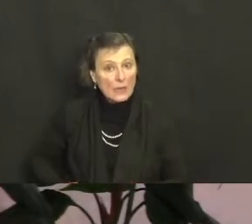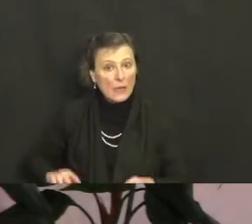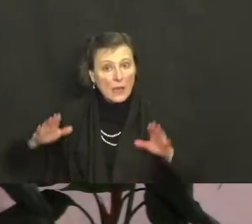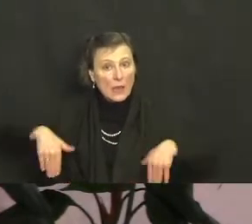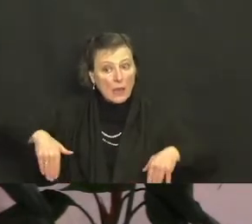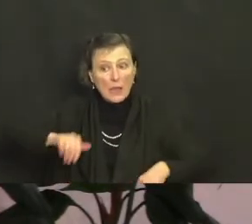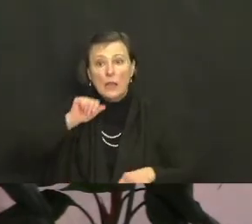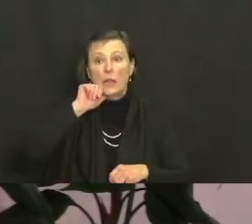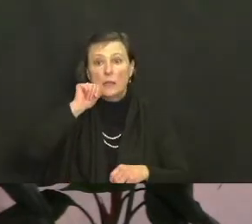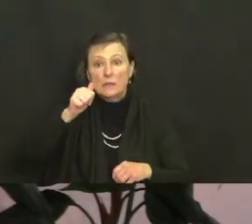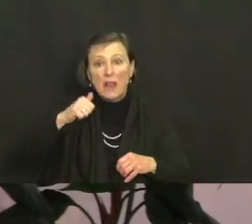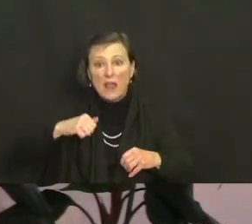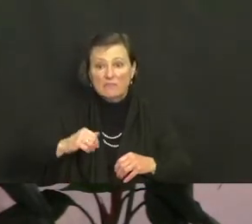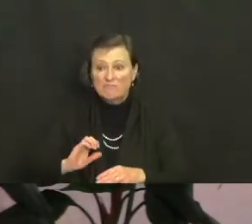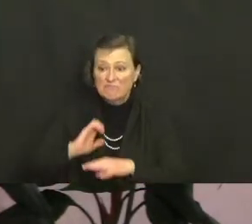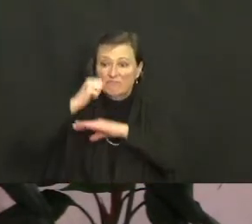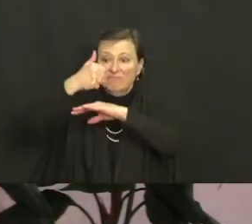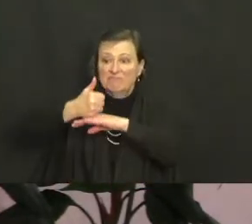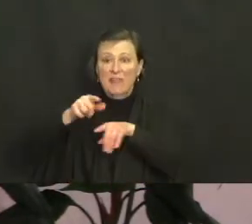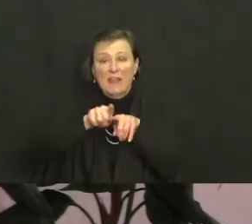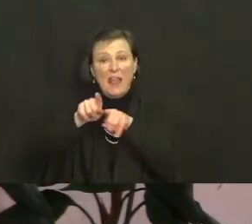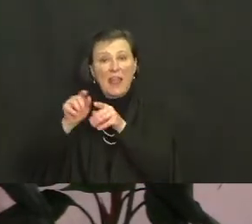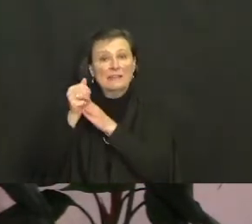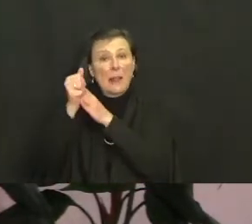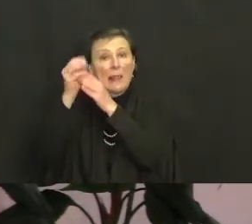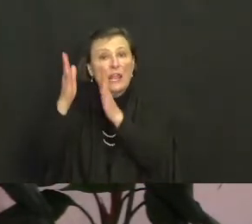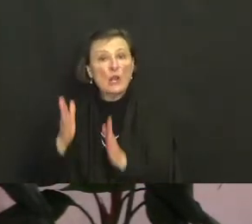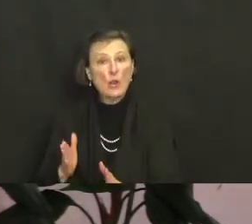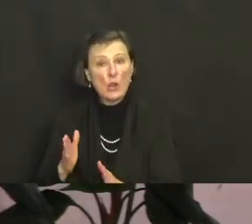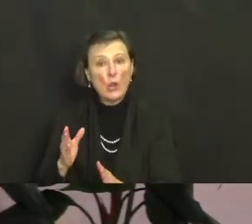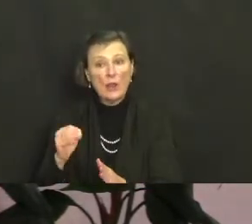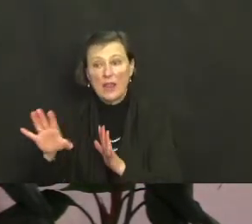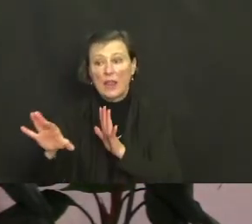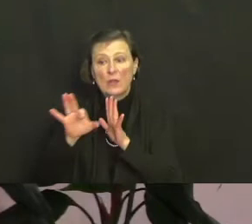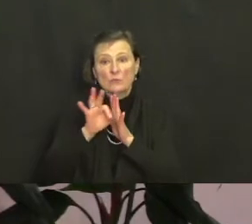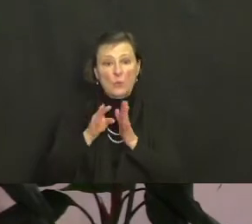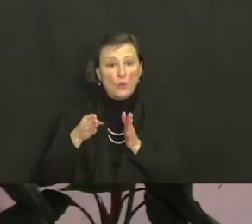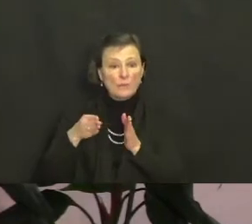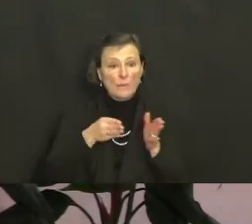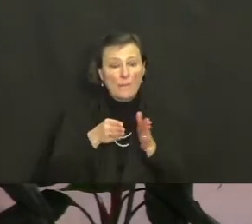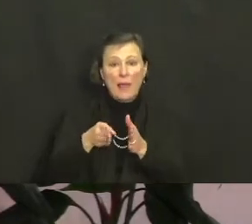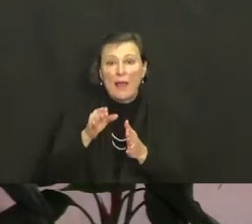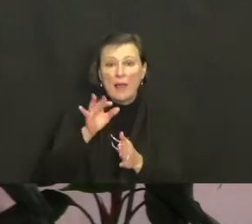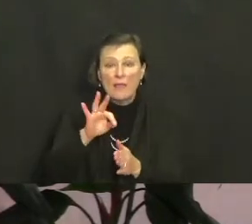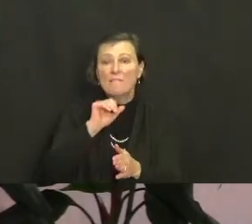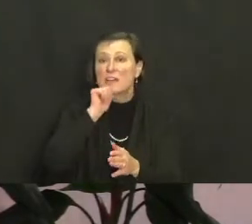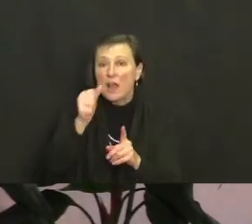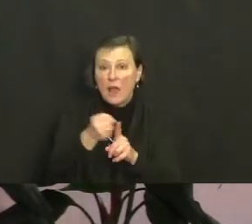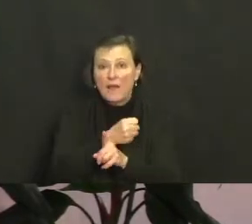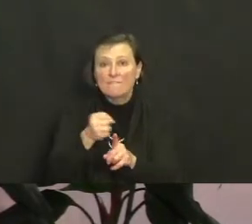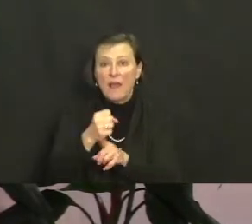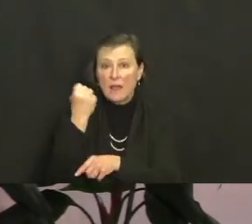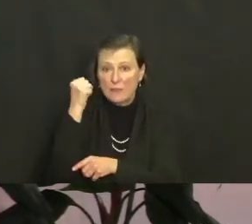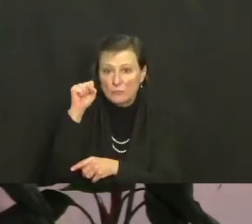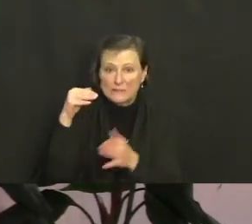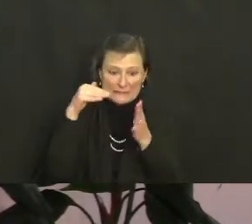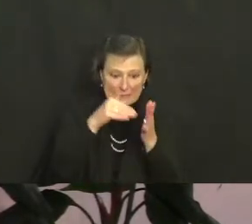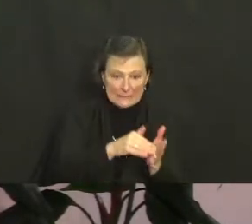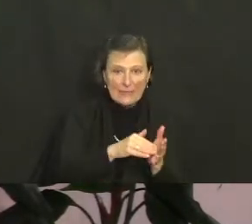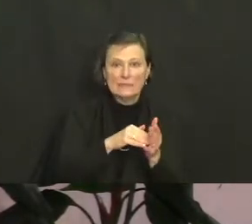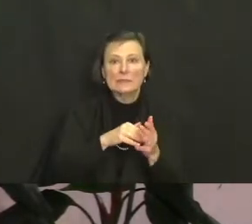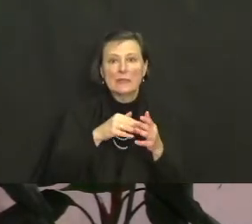a natural leader and chosen the path of non-violent resistance against the racist, segregationist